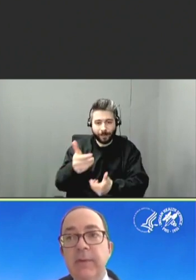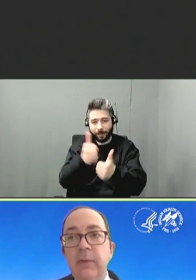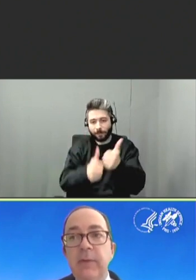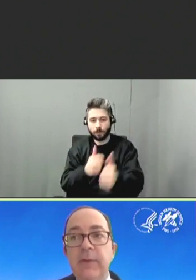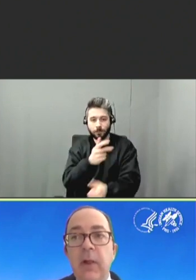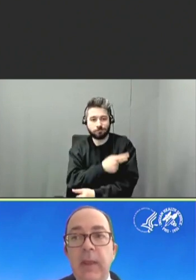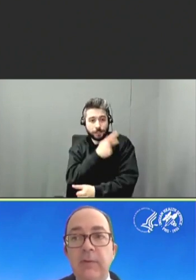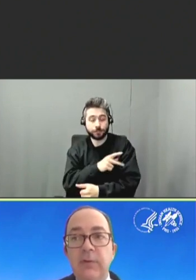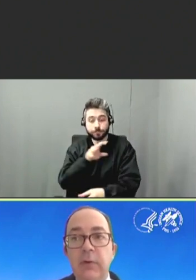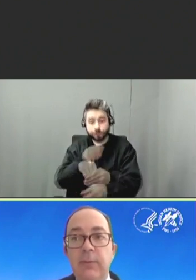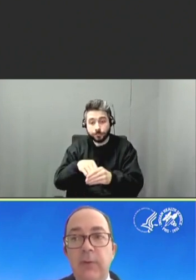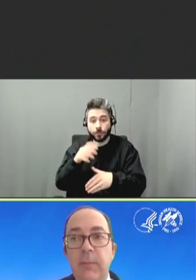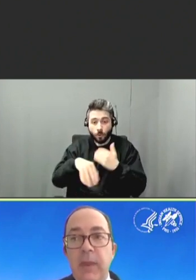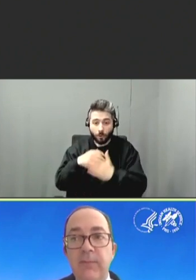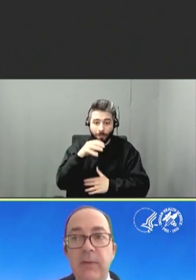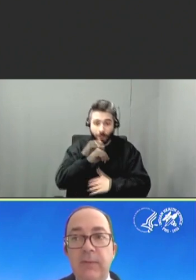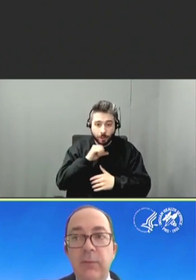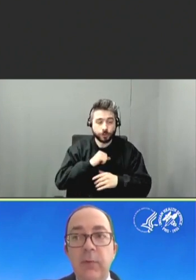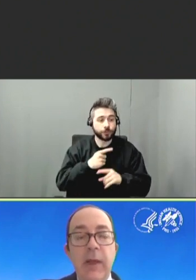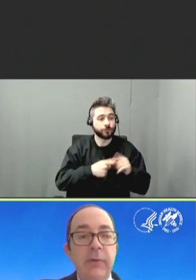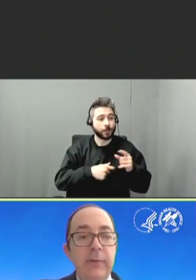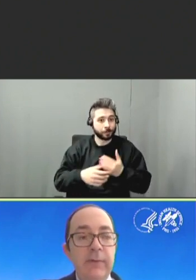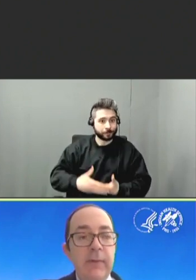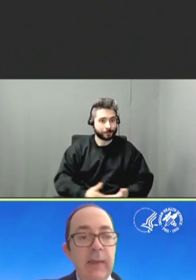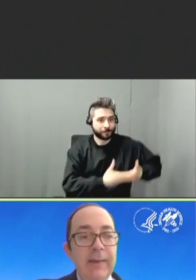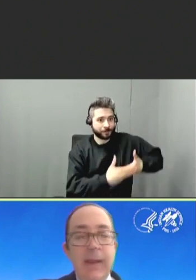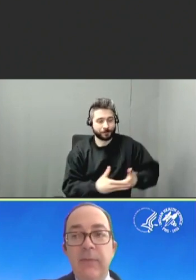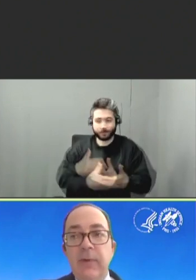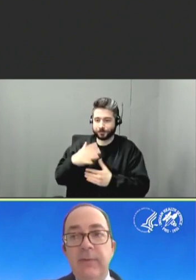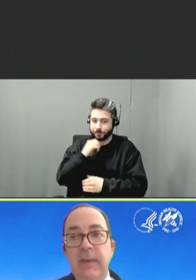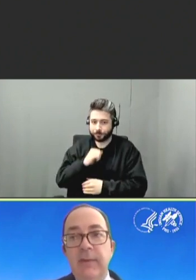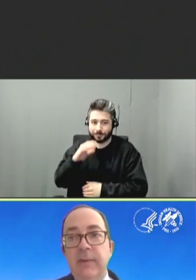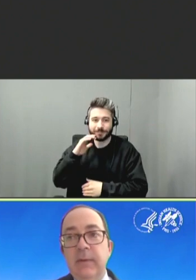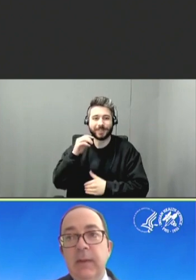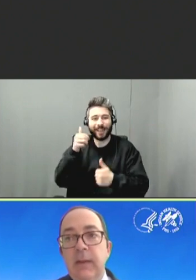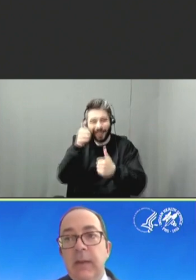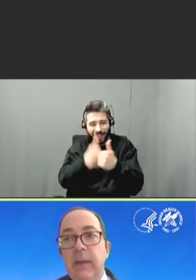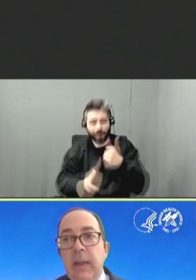This includes all age groups, from infants through elderly, and in every season.